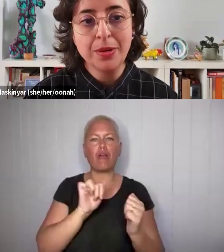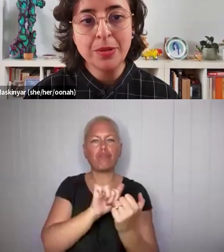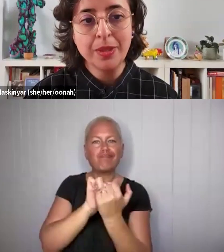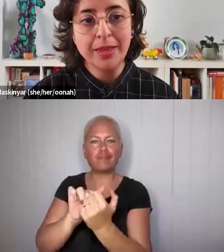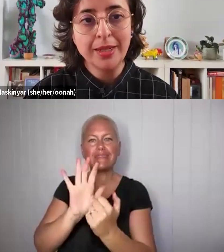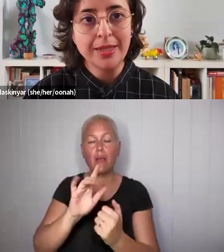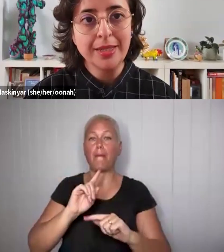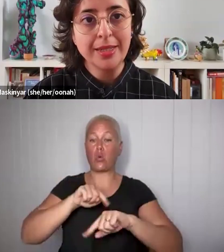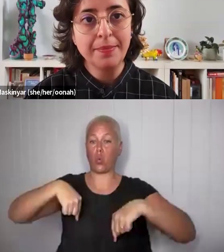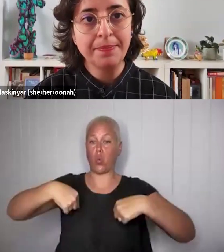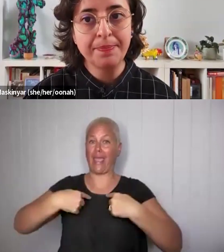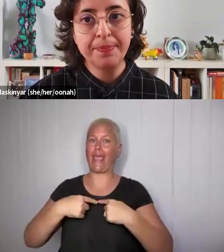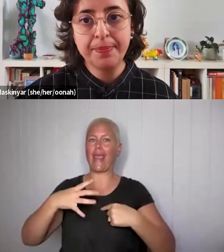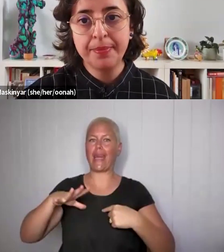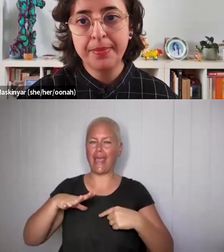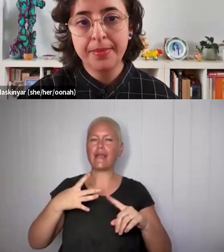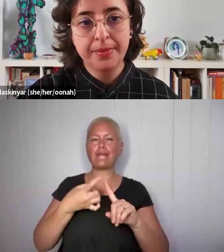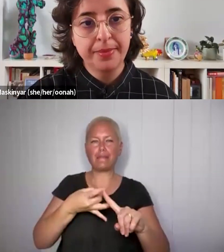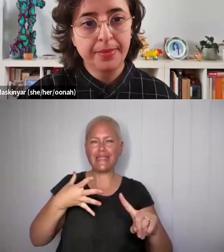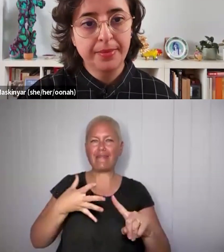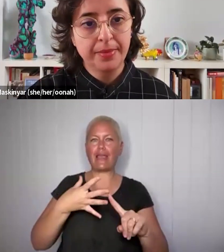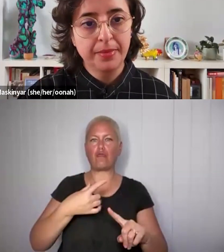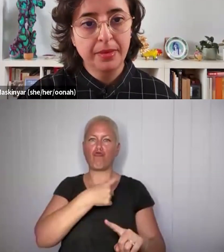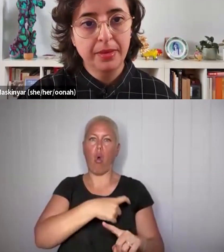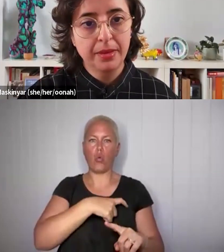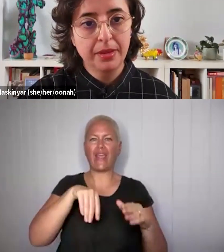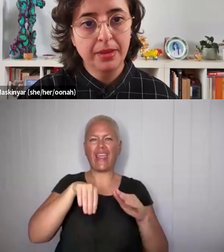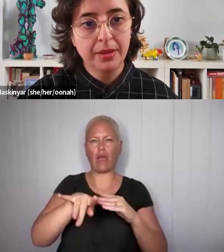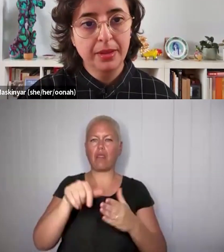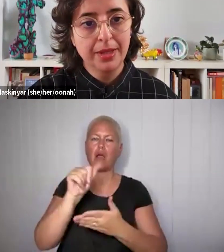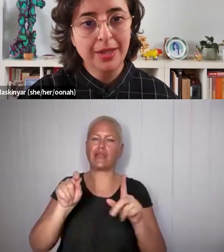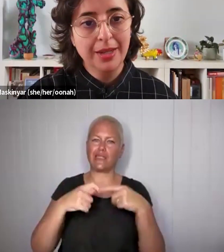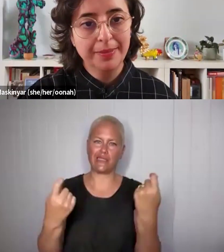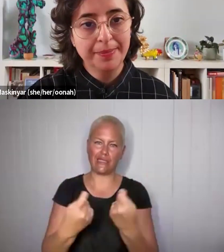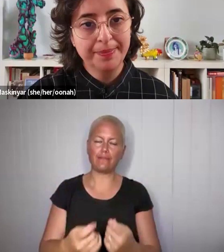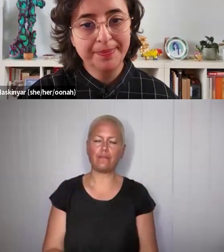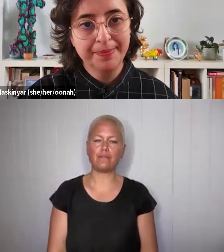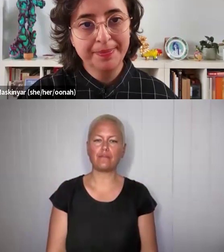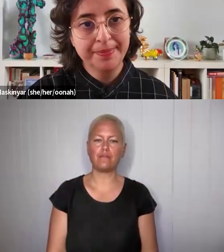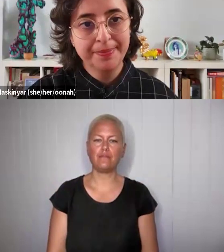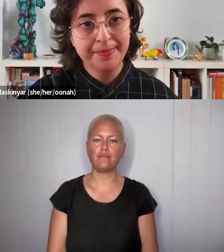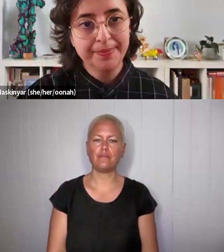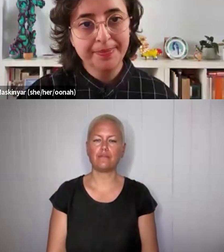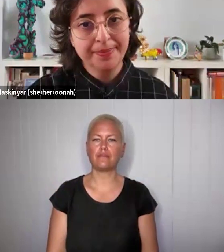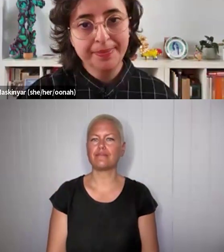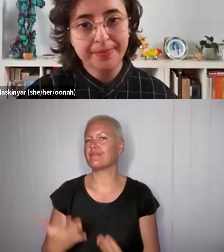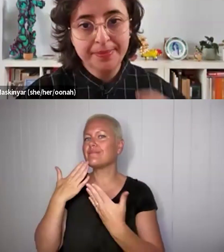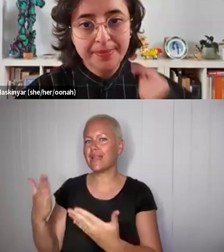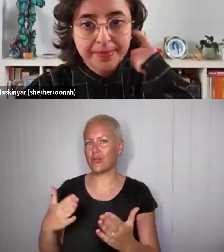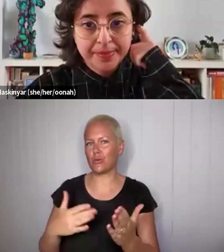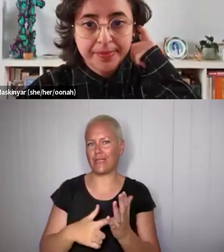roles within the artistic team. >> Thanks, Tahmina. This question is